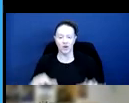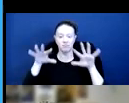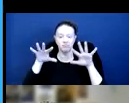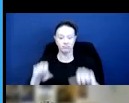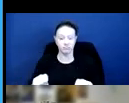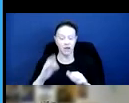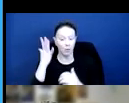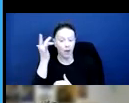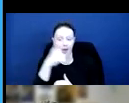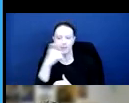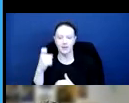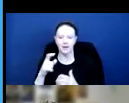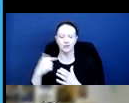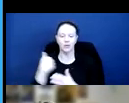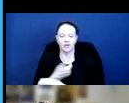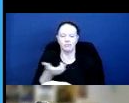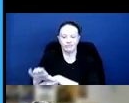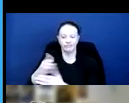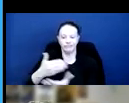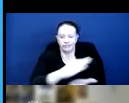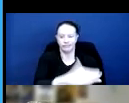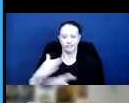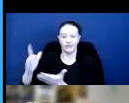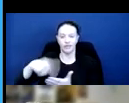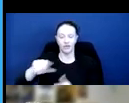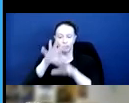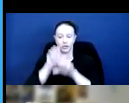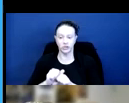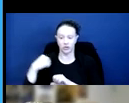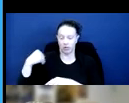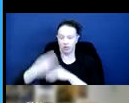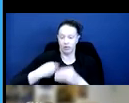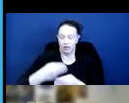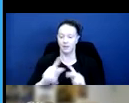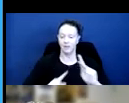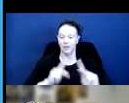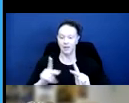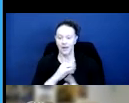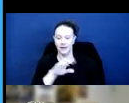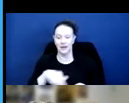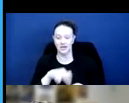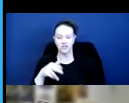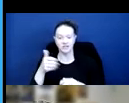We want to thank the original caretakers of this land and their descendants who are still here. In addition to our thanks,